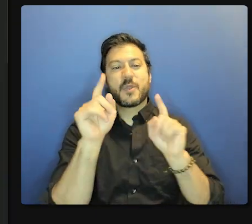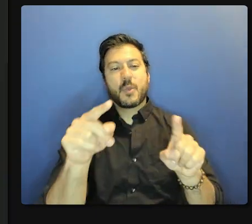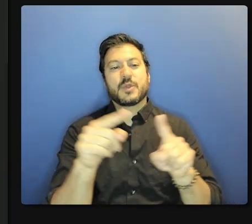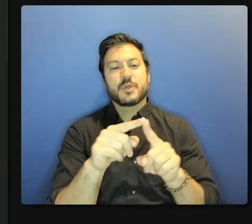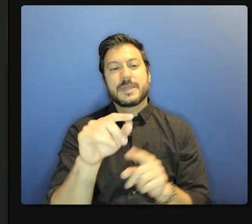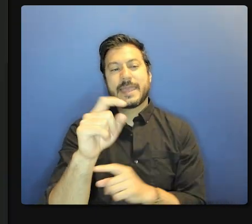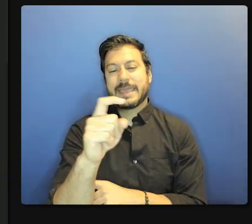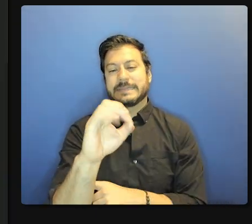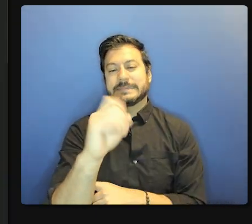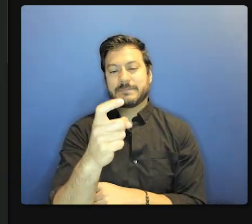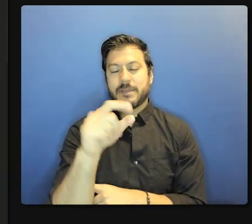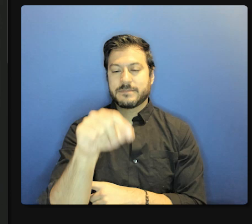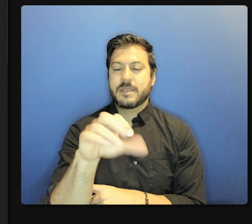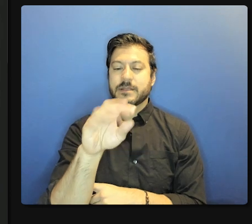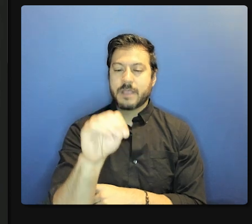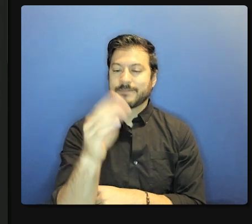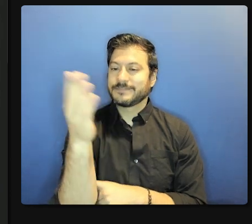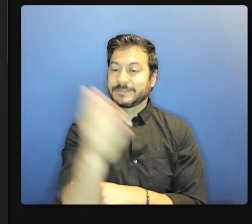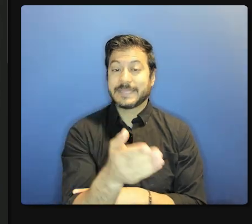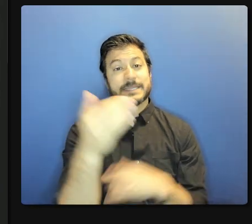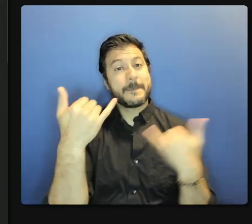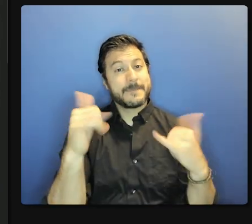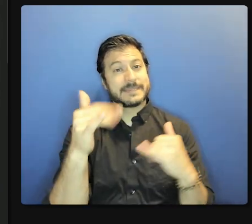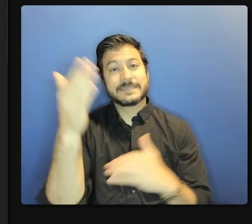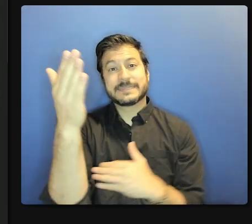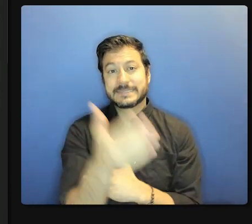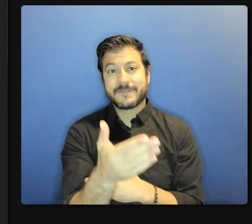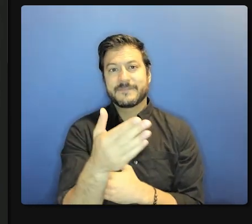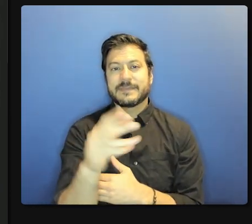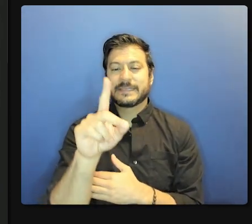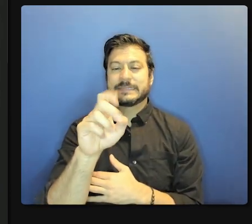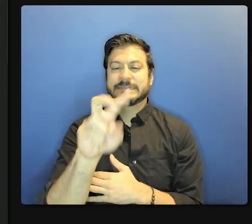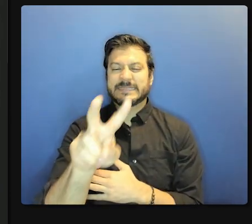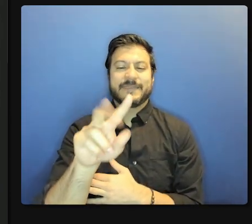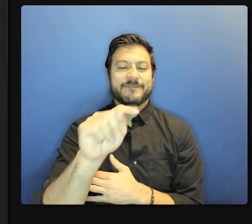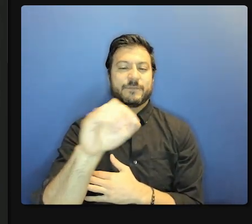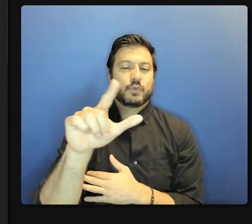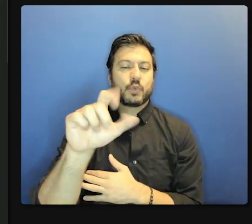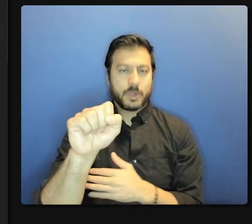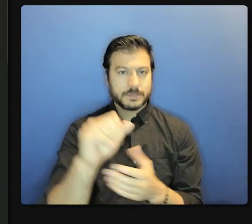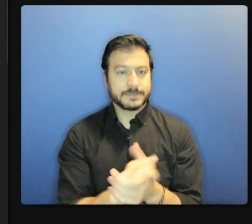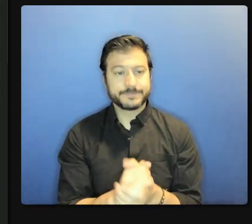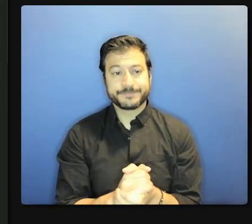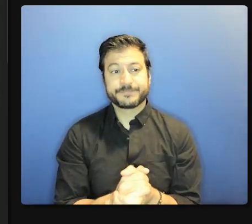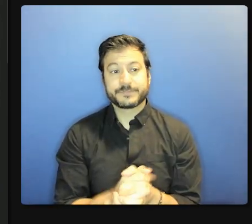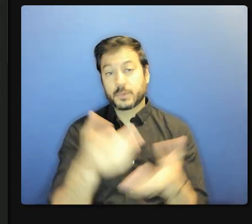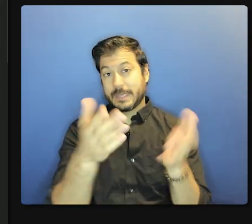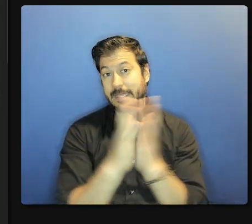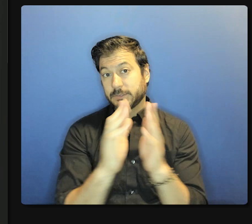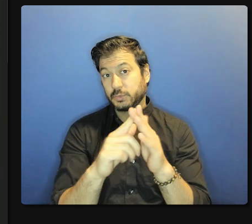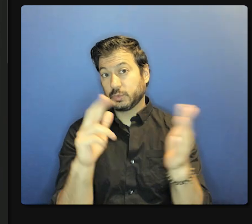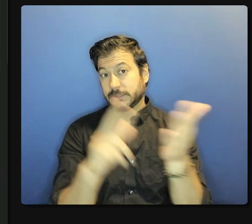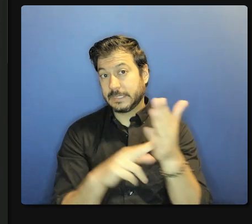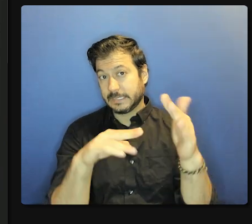by going to xbox.com/play/devtools. You'll be asked to sign in.